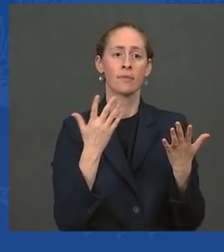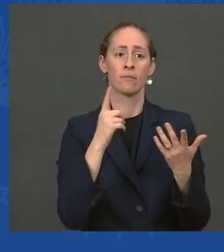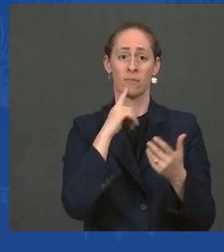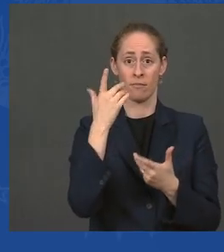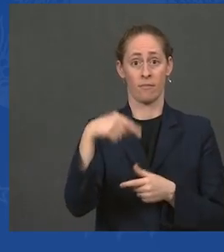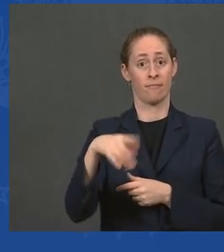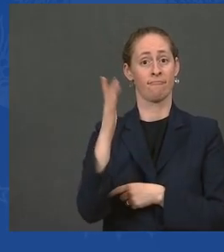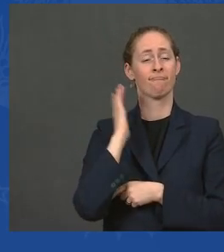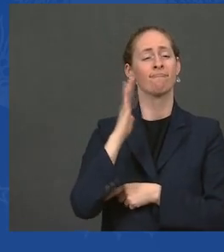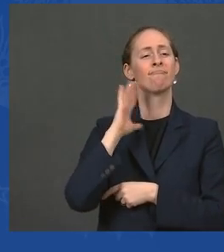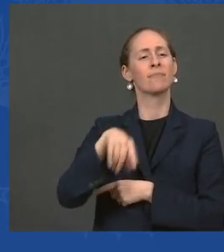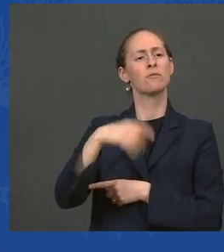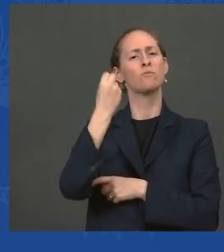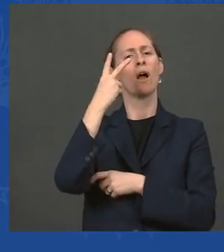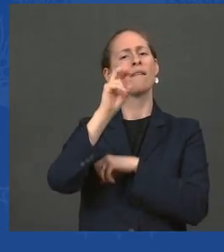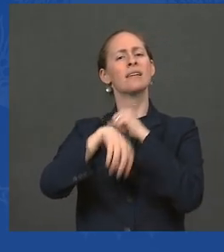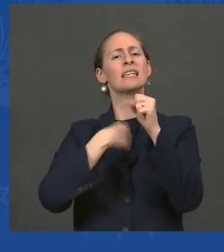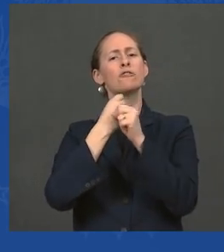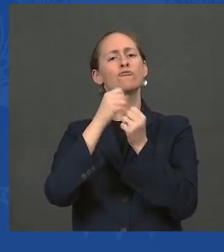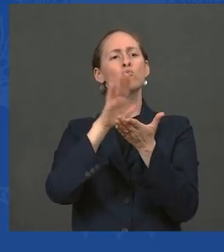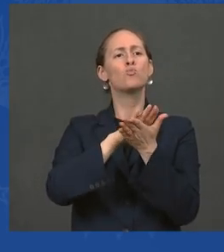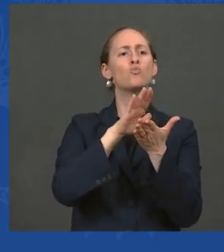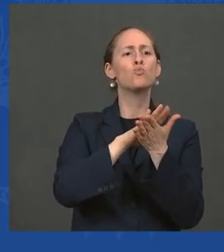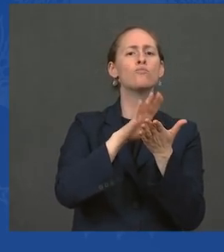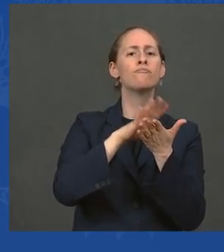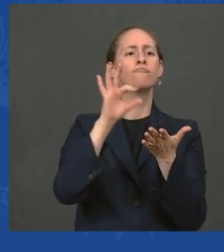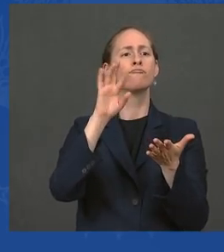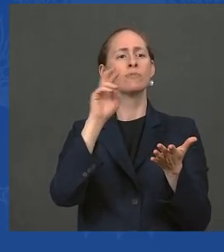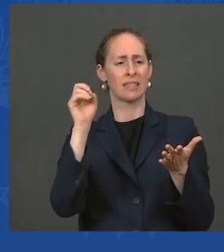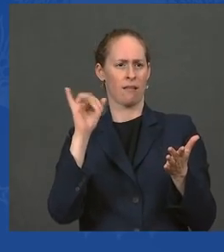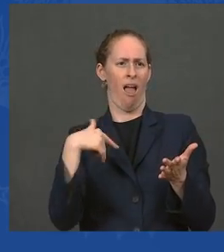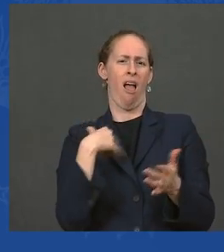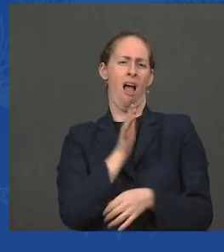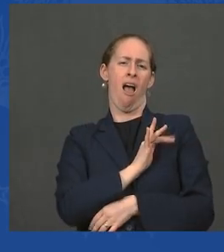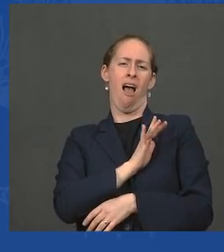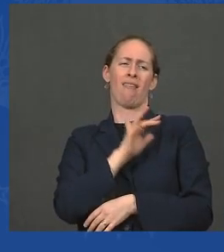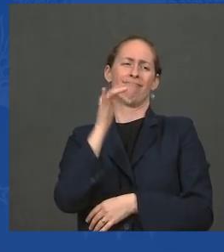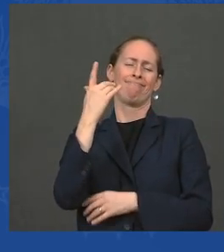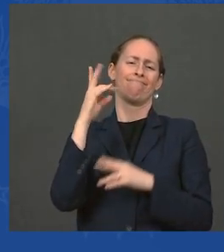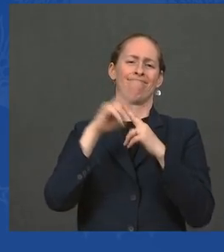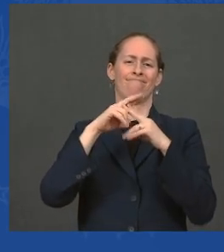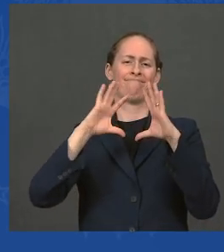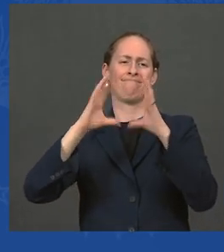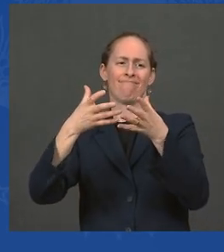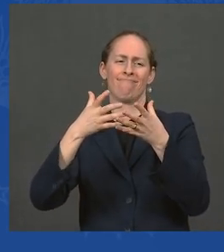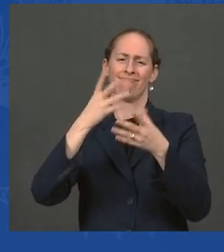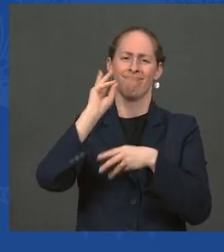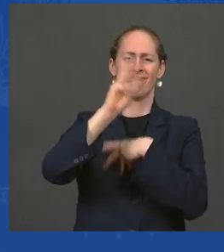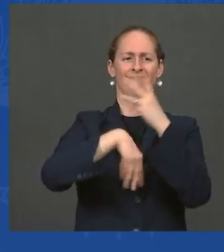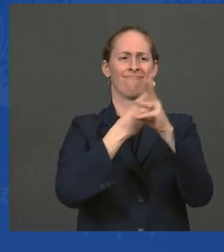standard a century ago, it gave us the best-educated, best-prepared workforce in the world, and you saw what happened.